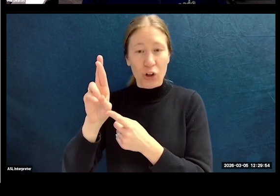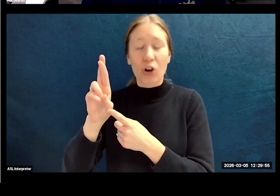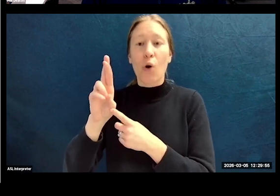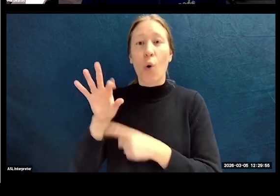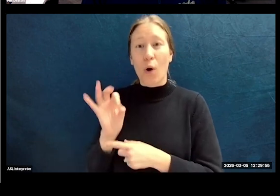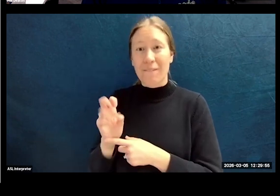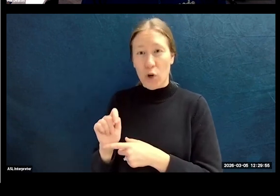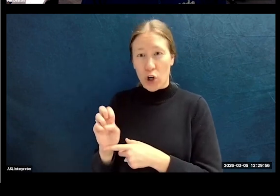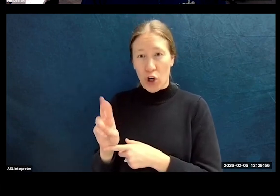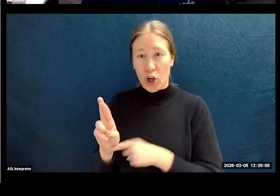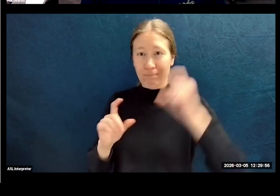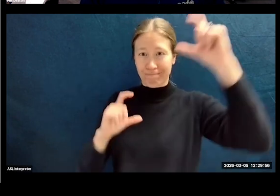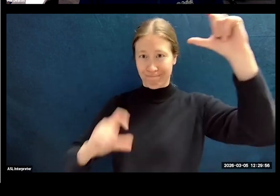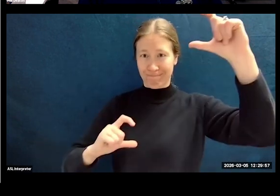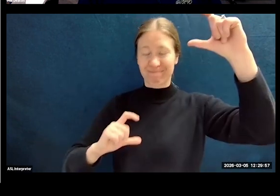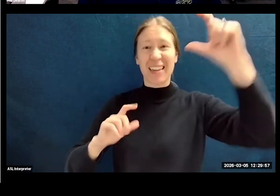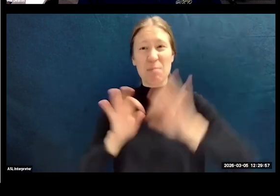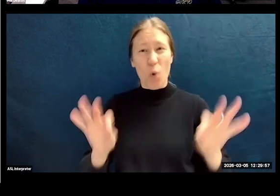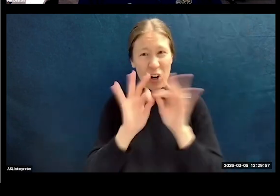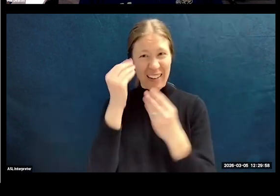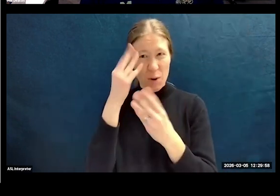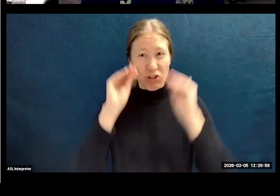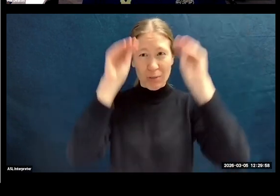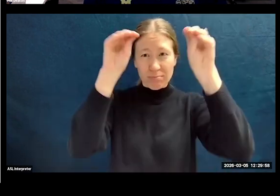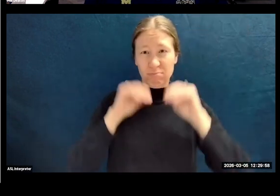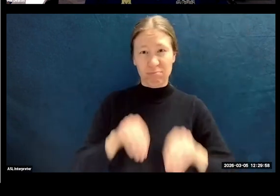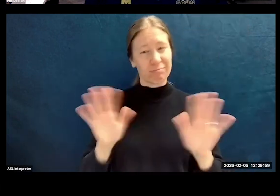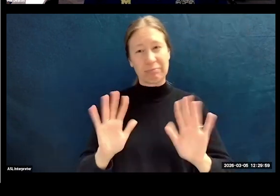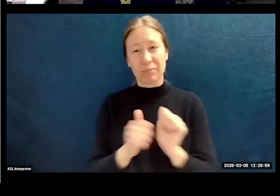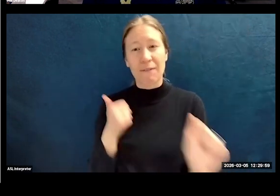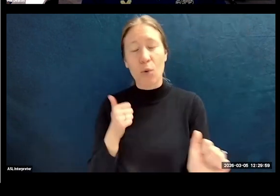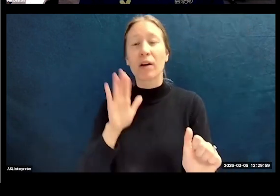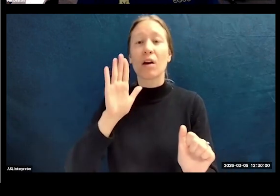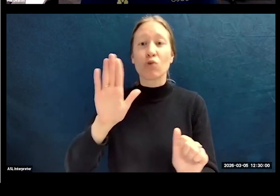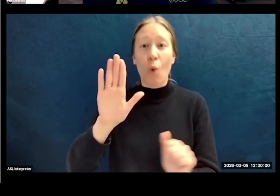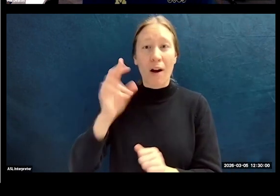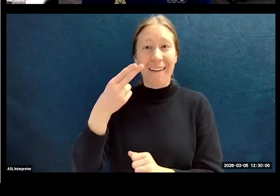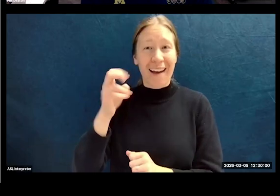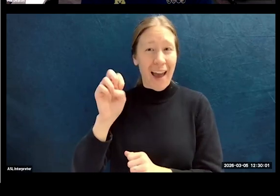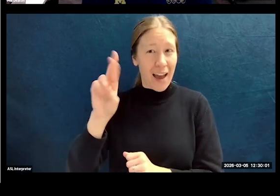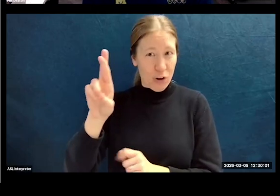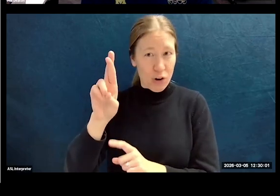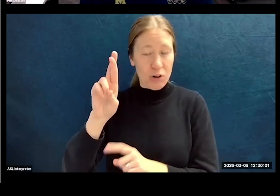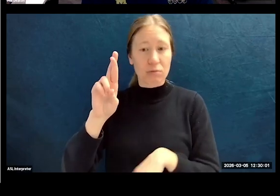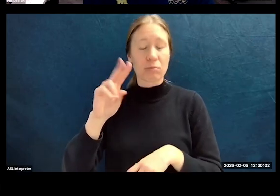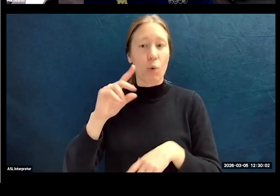in header and footer regions. So, if your header or footer is the only area where you're providing, for example,